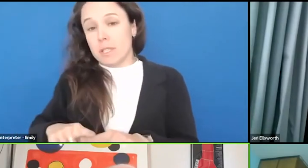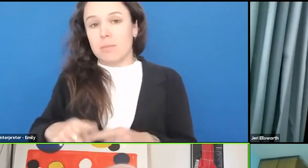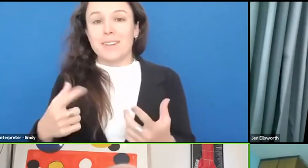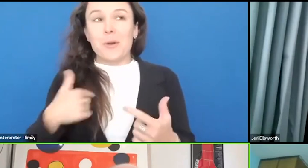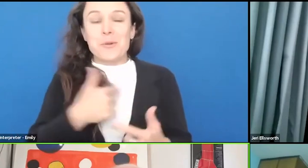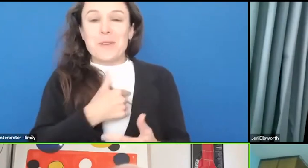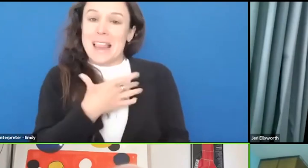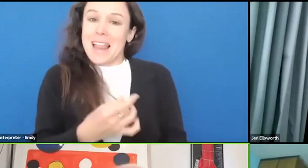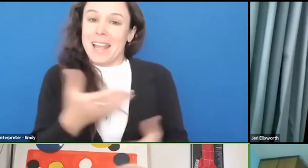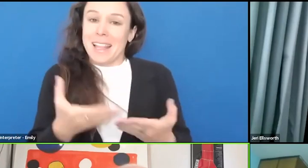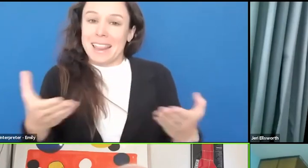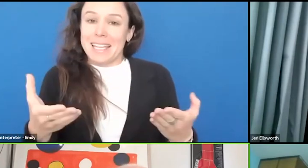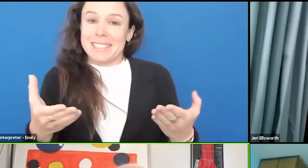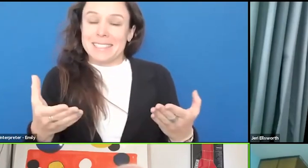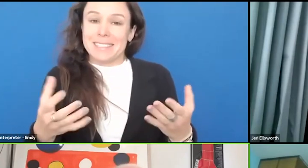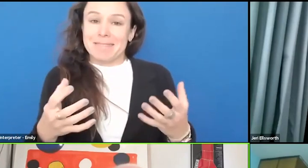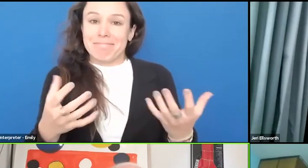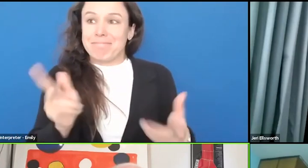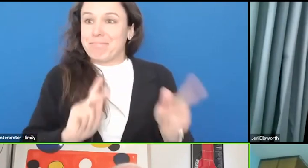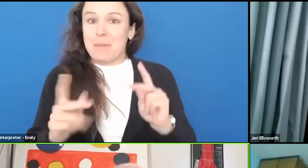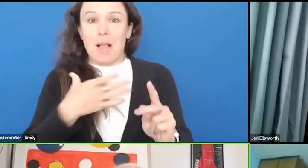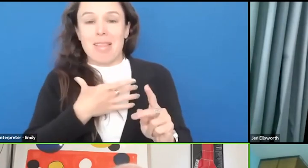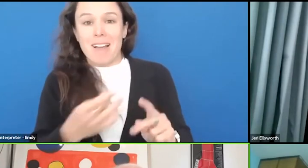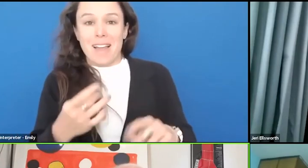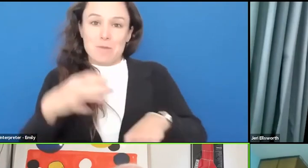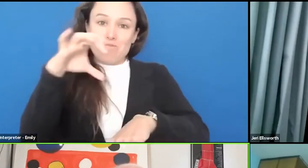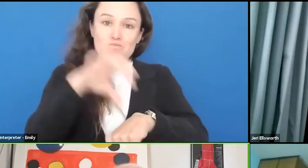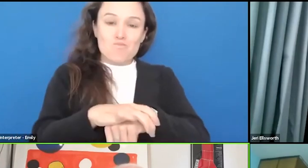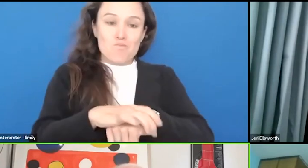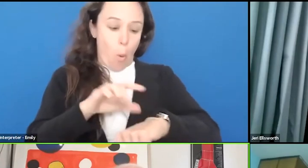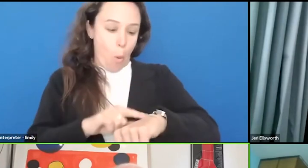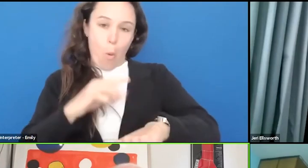and we like objects, and people like wearing watches that they find attractive, or I mean